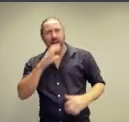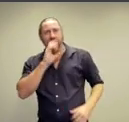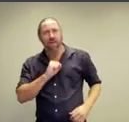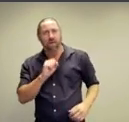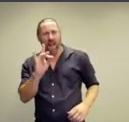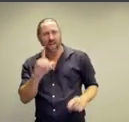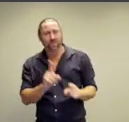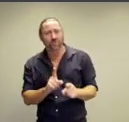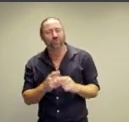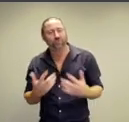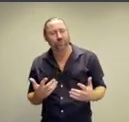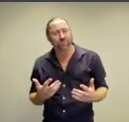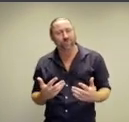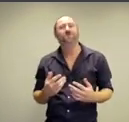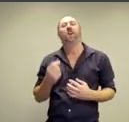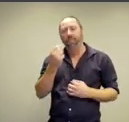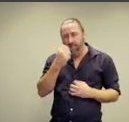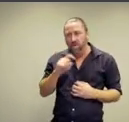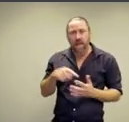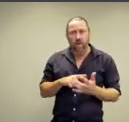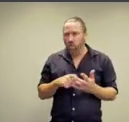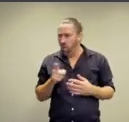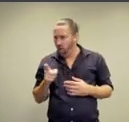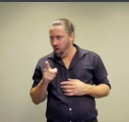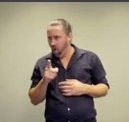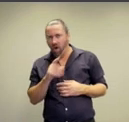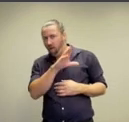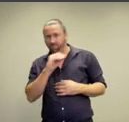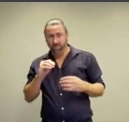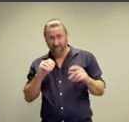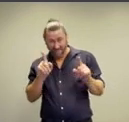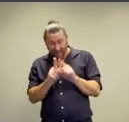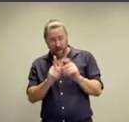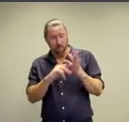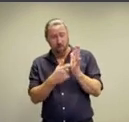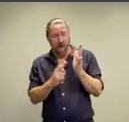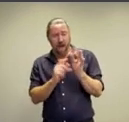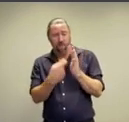Some masculine presenting men in the gay community, started adopting Brando style,